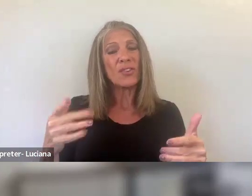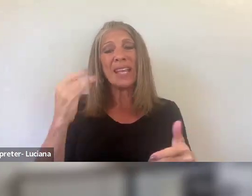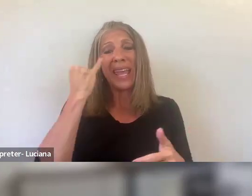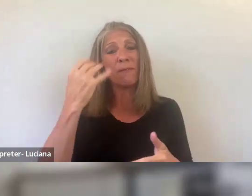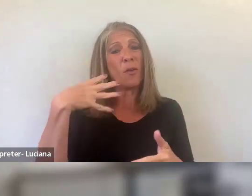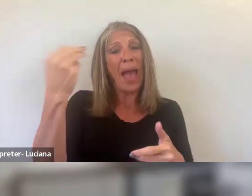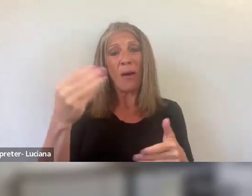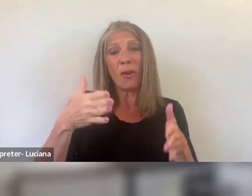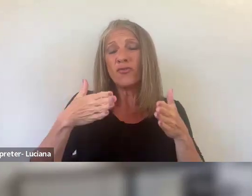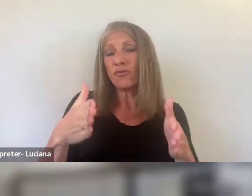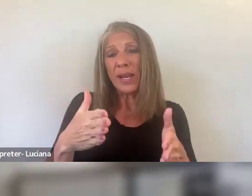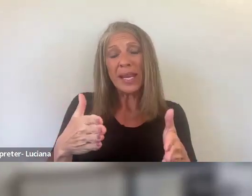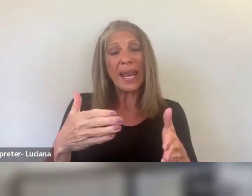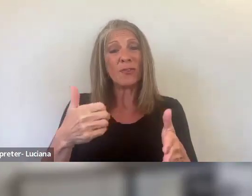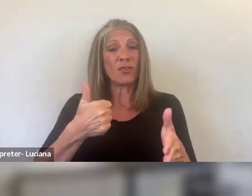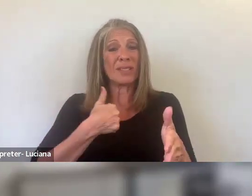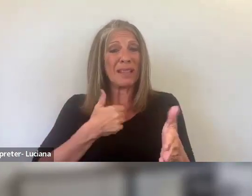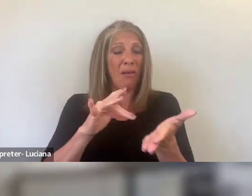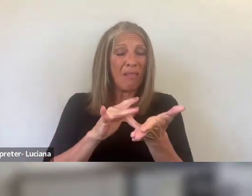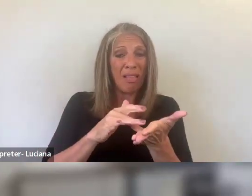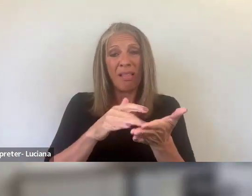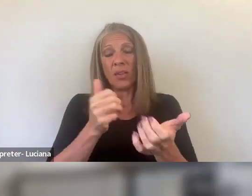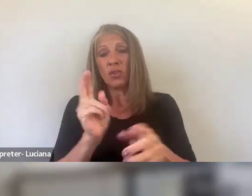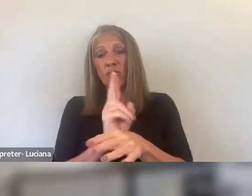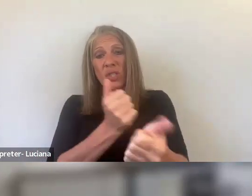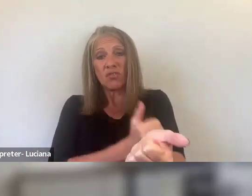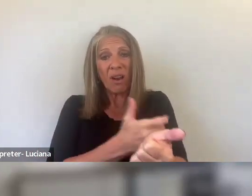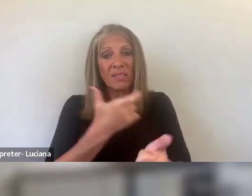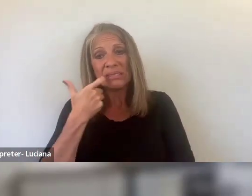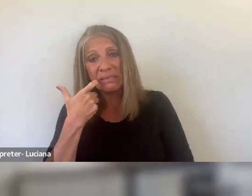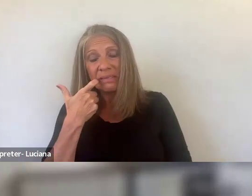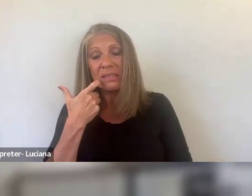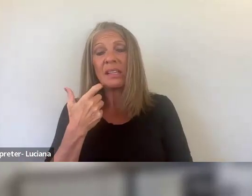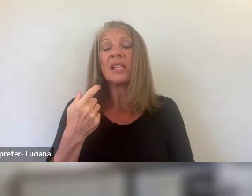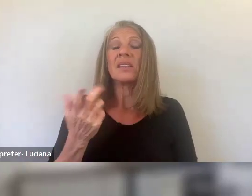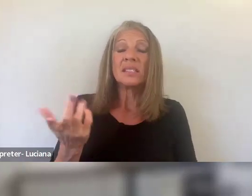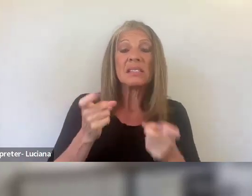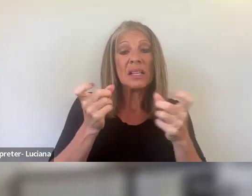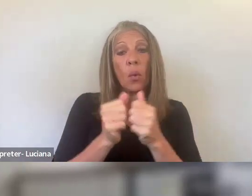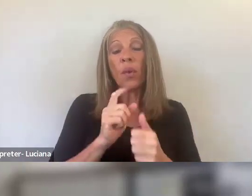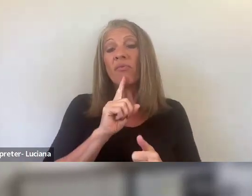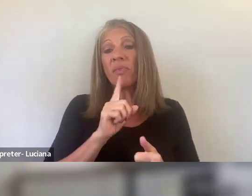you are self-medicating. It is a way to deal with reality. But we do a lot of work with